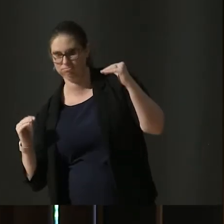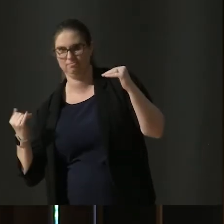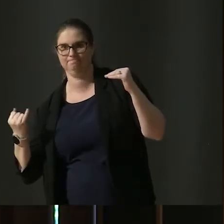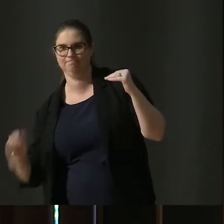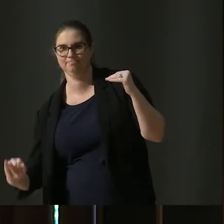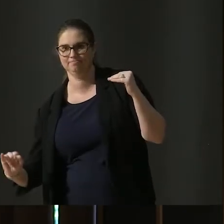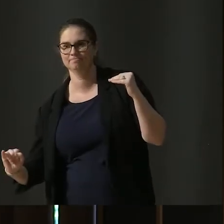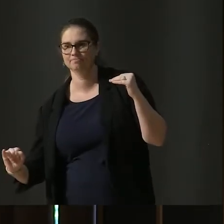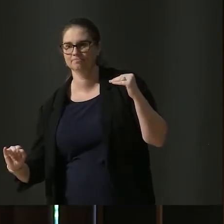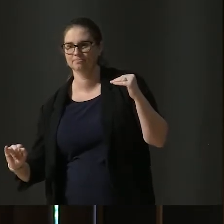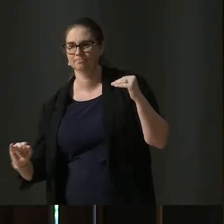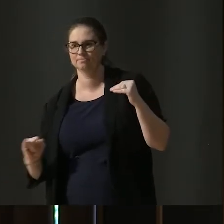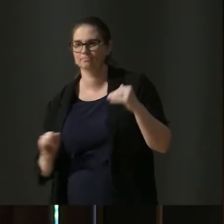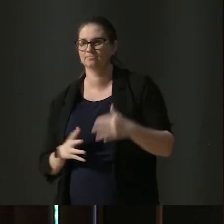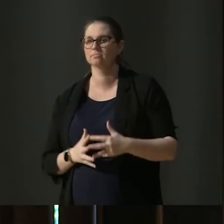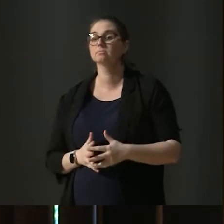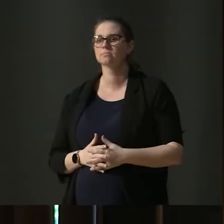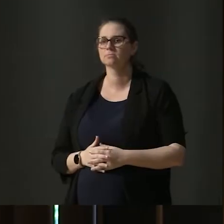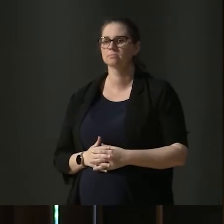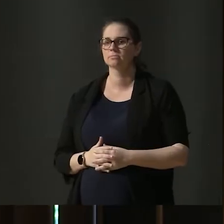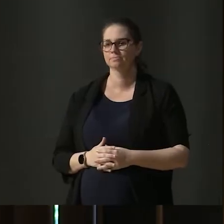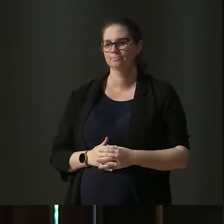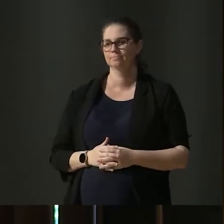The child throws the puzzle, storms off and slams the door.